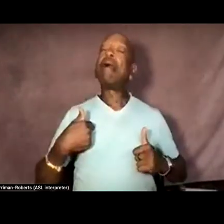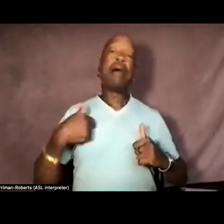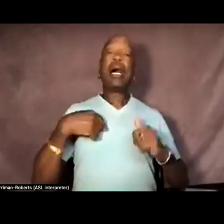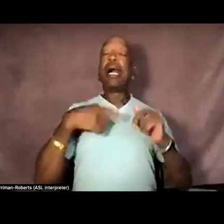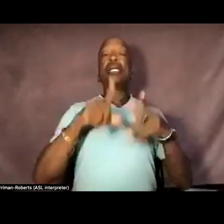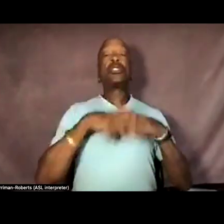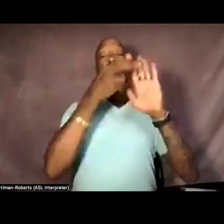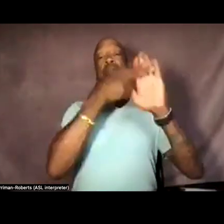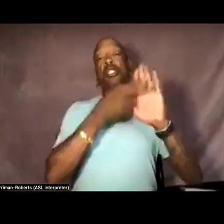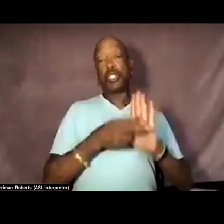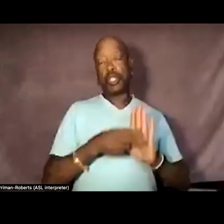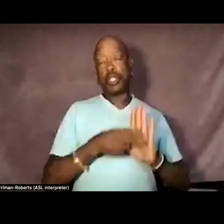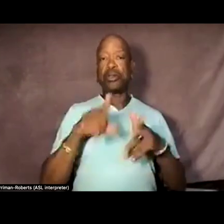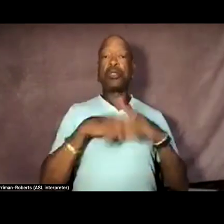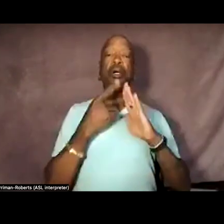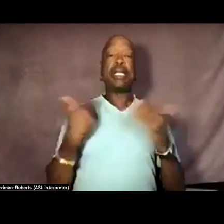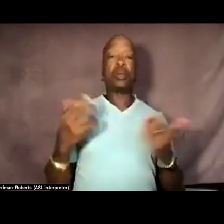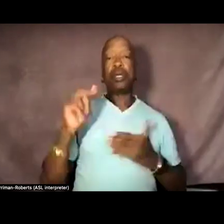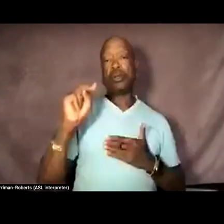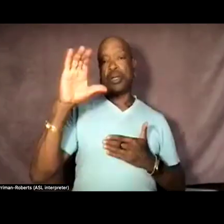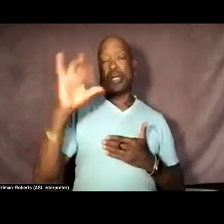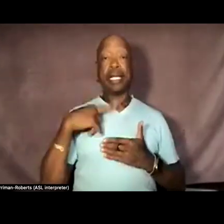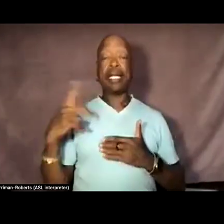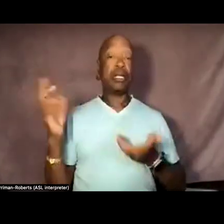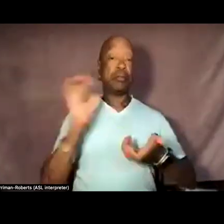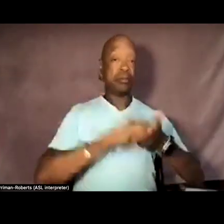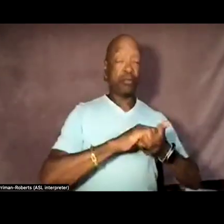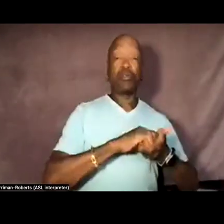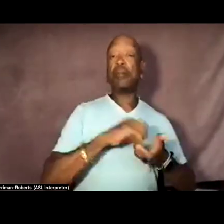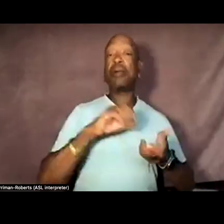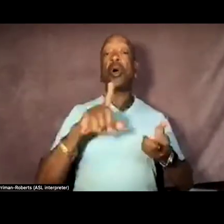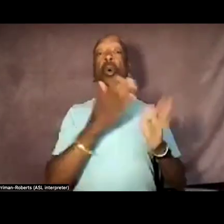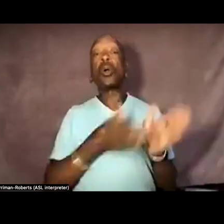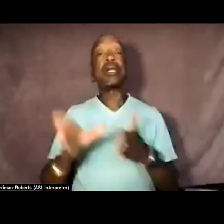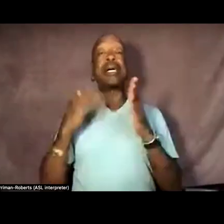and connected with wonderful organizers from all over the world in a panic to try to combat this